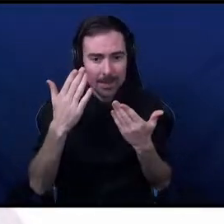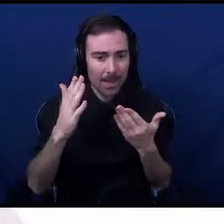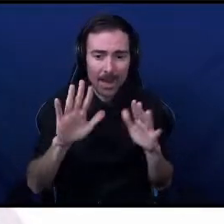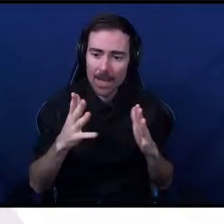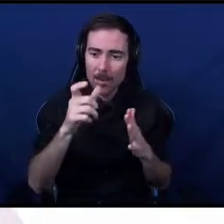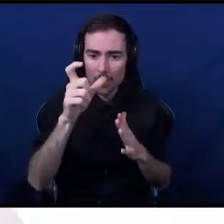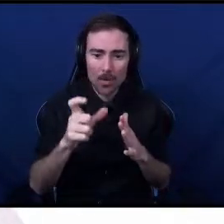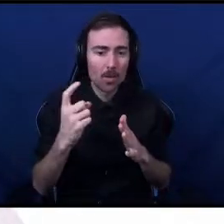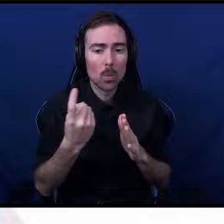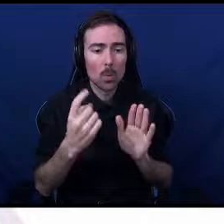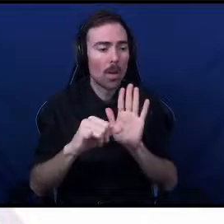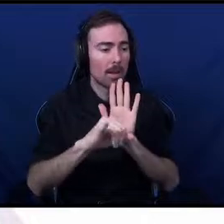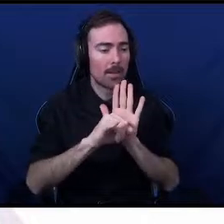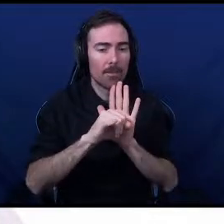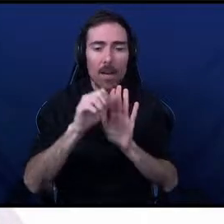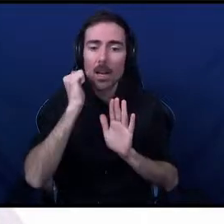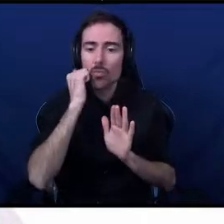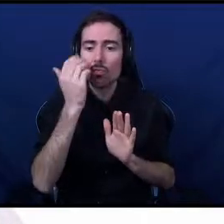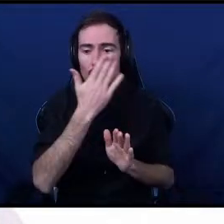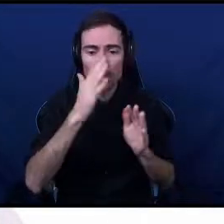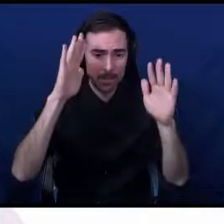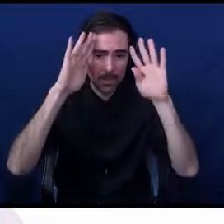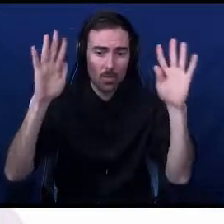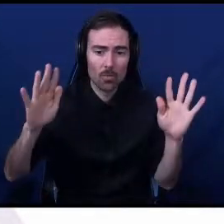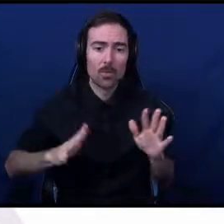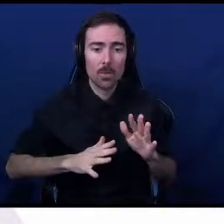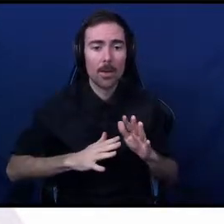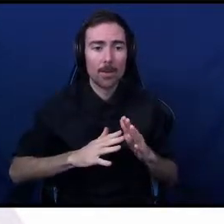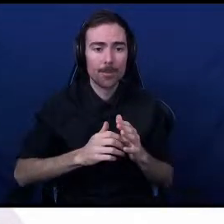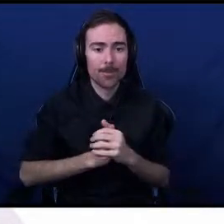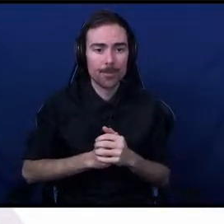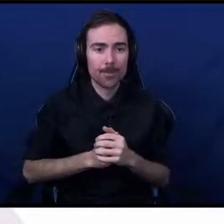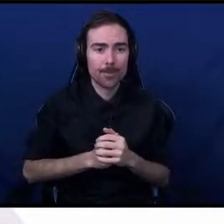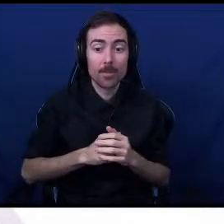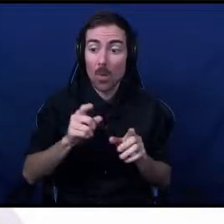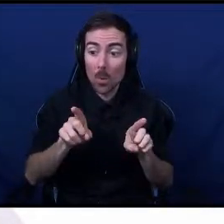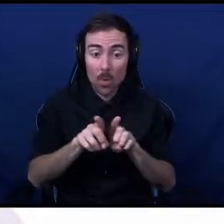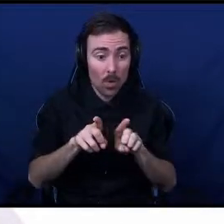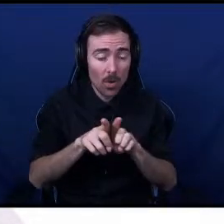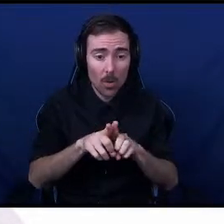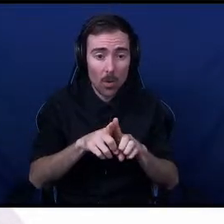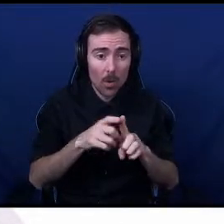to pay my respects as well to advocates disability advocates who have come before us because I think that that we are where